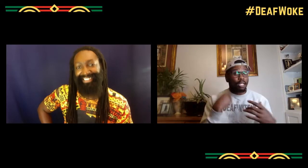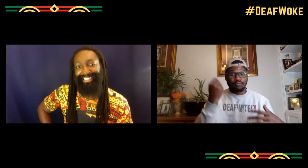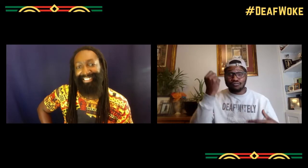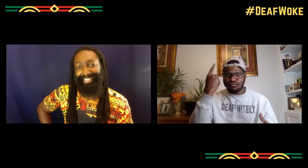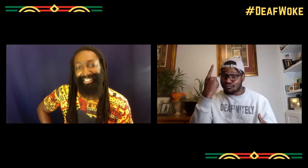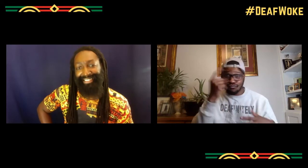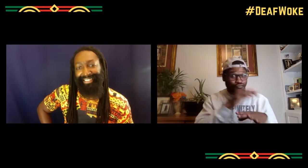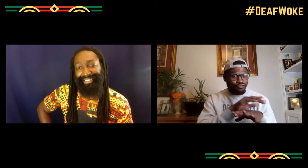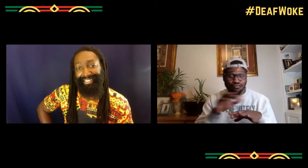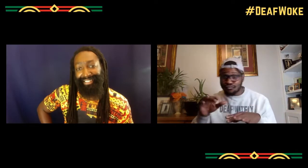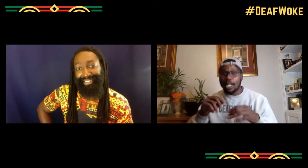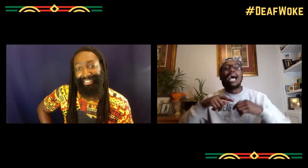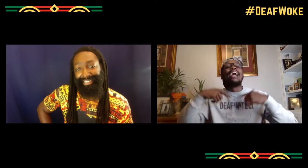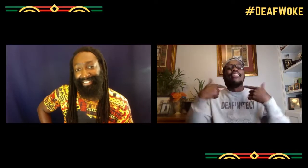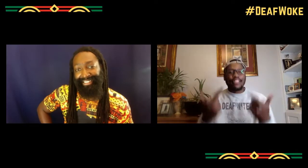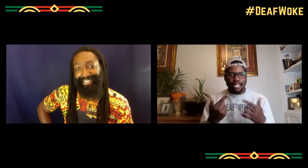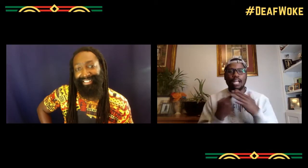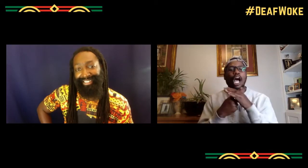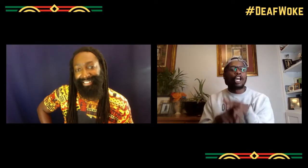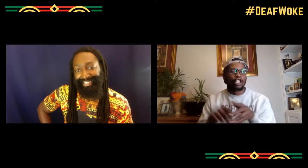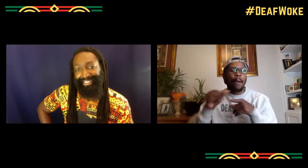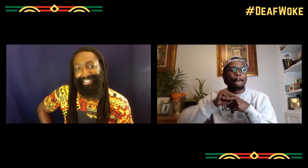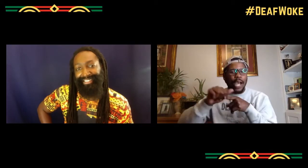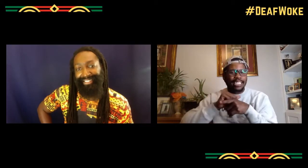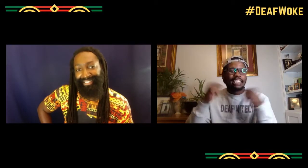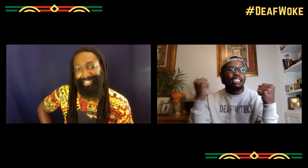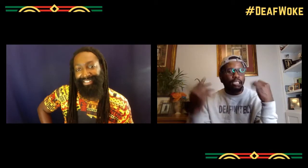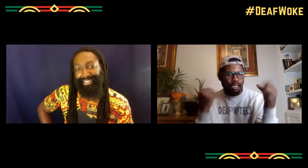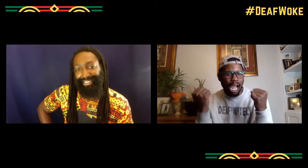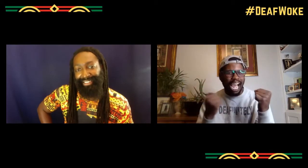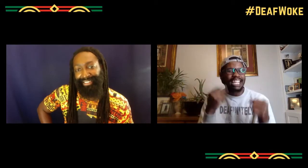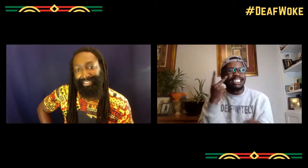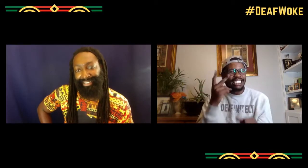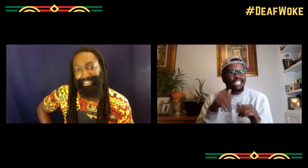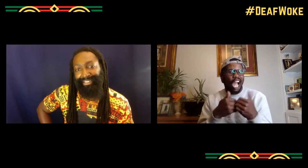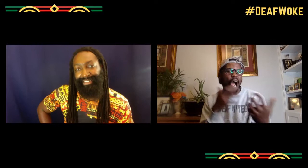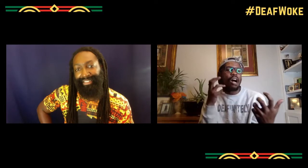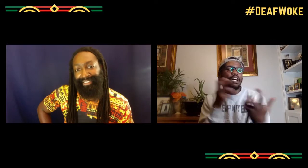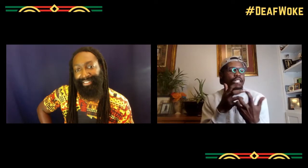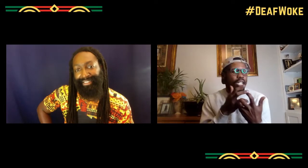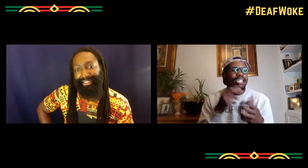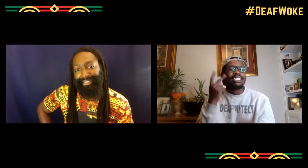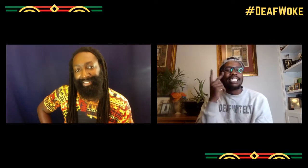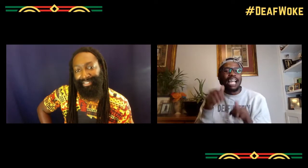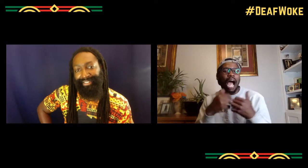I use genius as a way to get an understanding of the lyrics. And then I go and practice